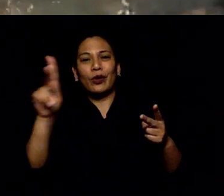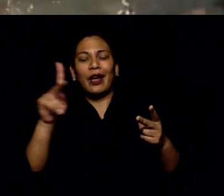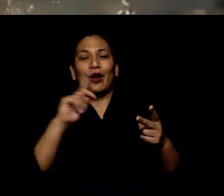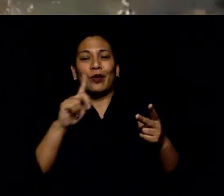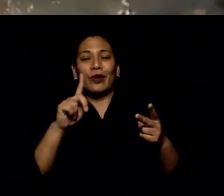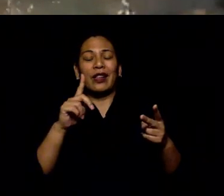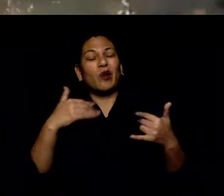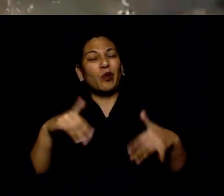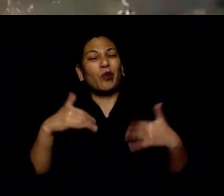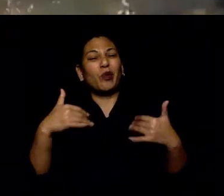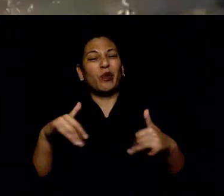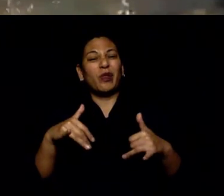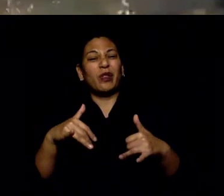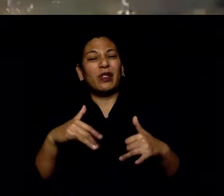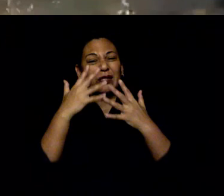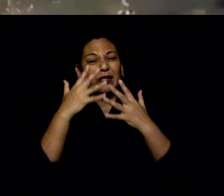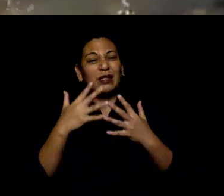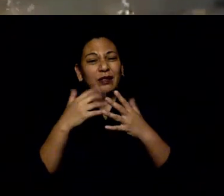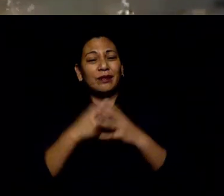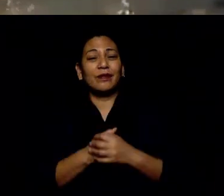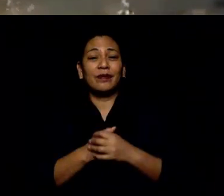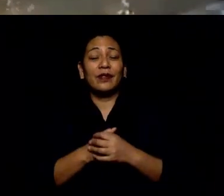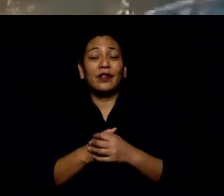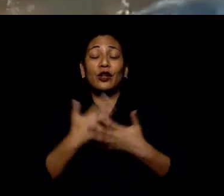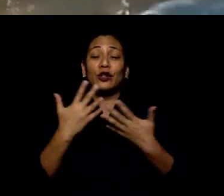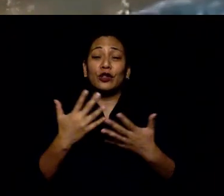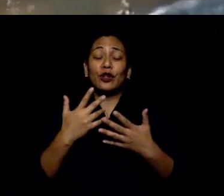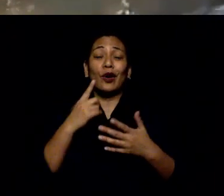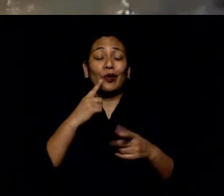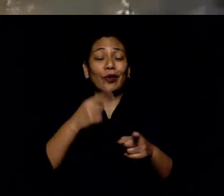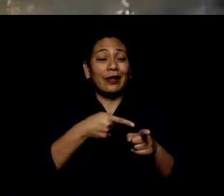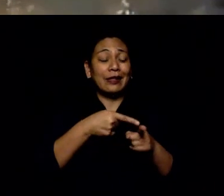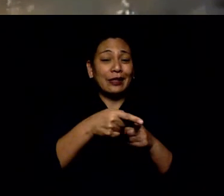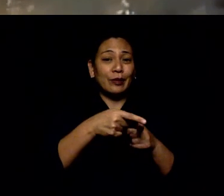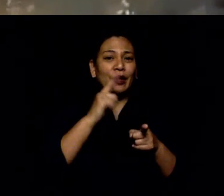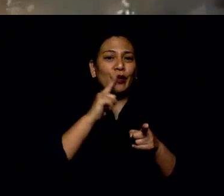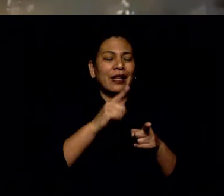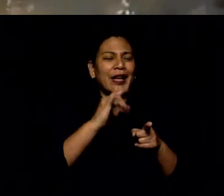And so the, the discipline has looked at a narrow set of problems and has